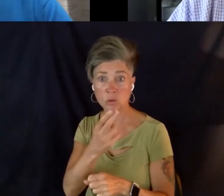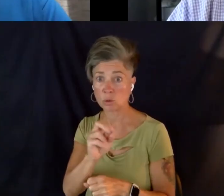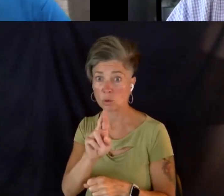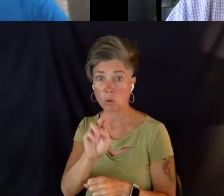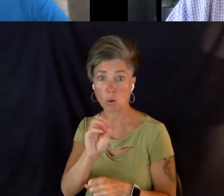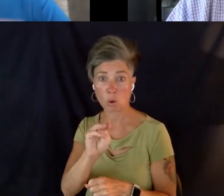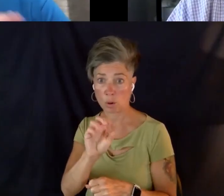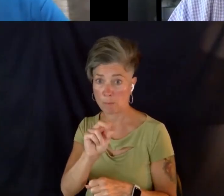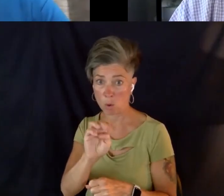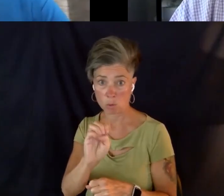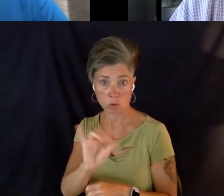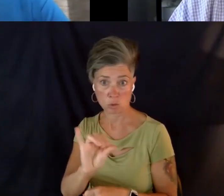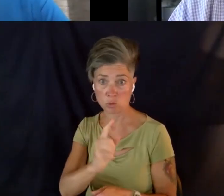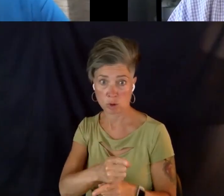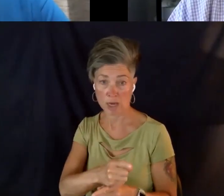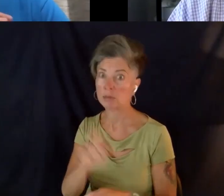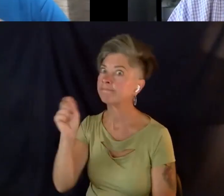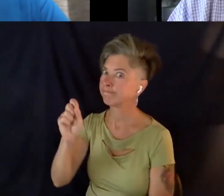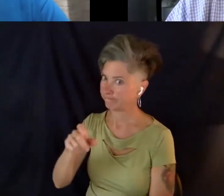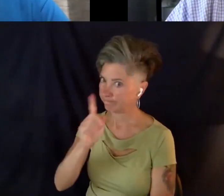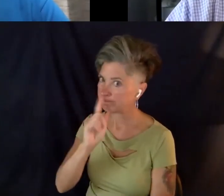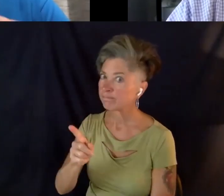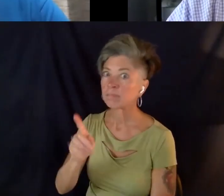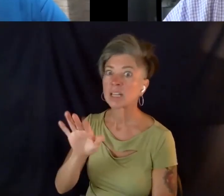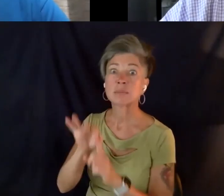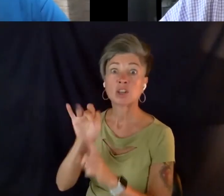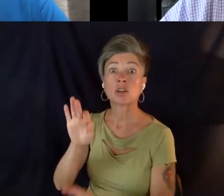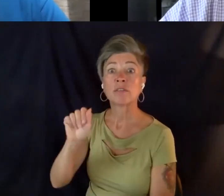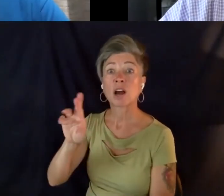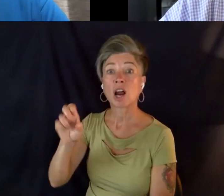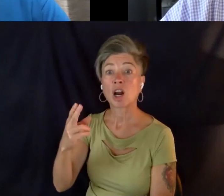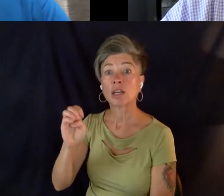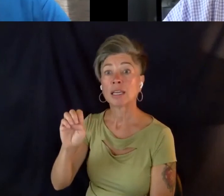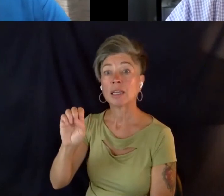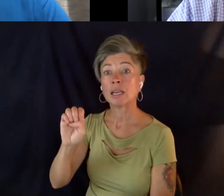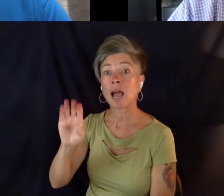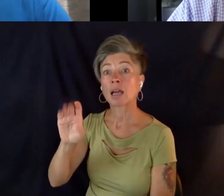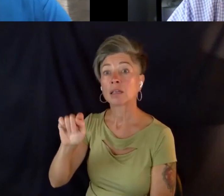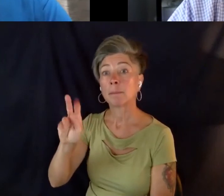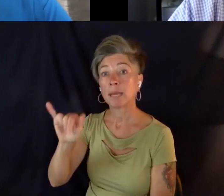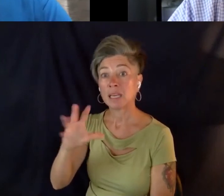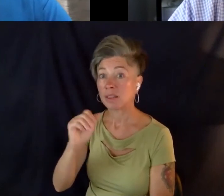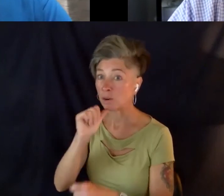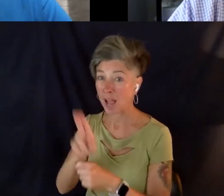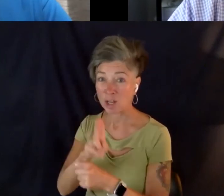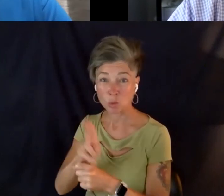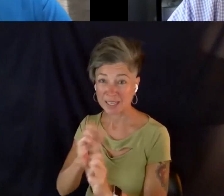For sure, so especially if someone has had an orchiectomy and they're not on anything, then we definitely need to be a lot more cognizant